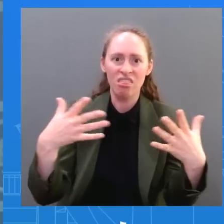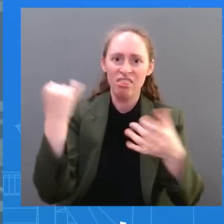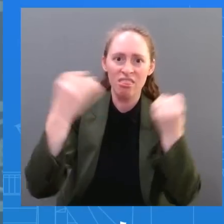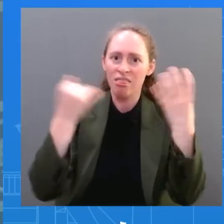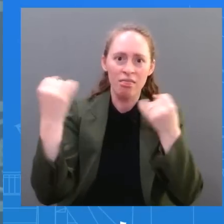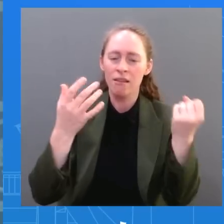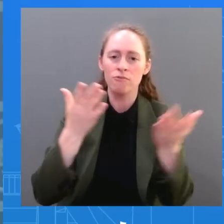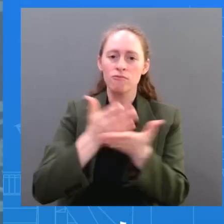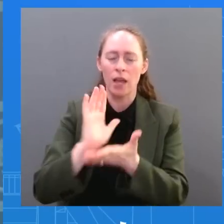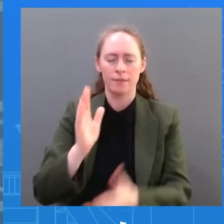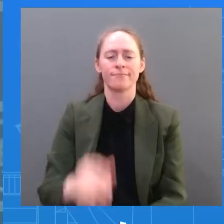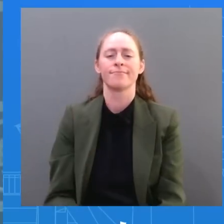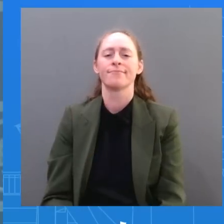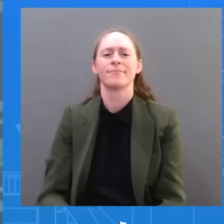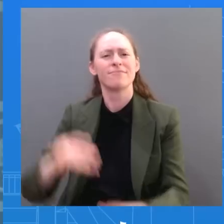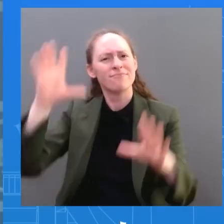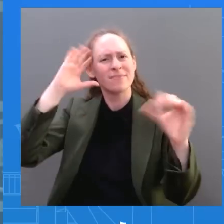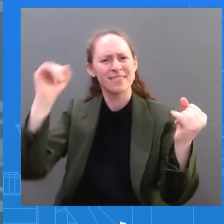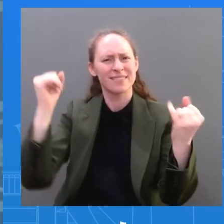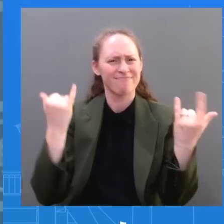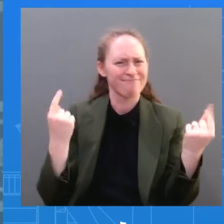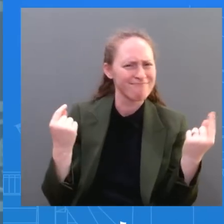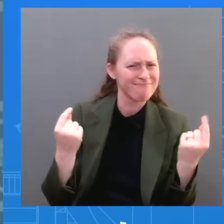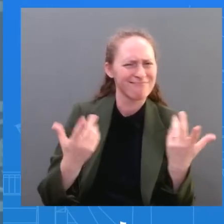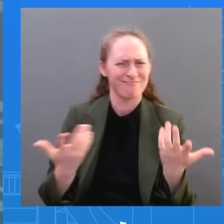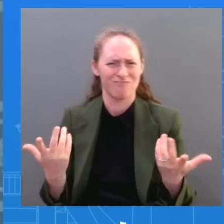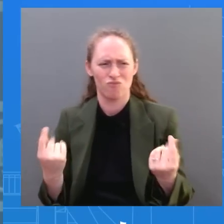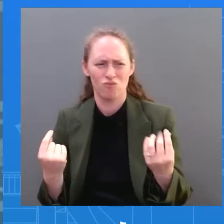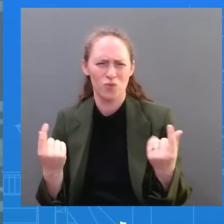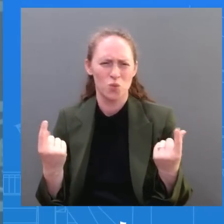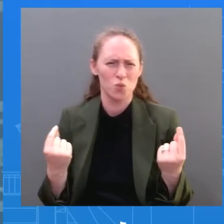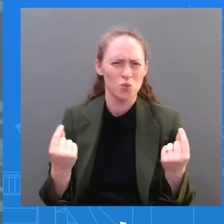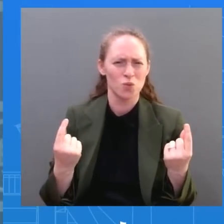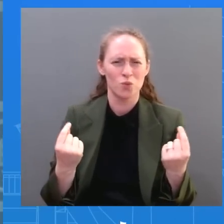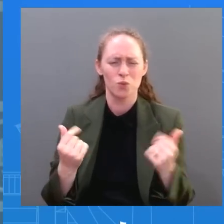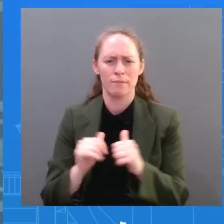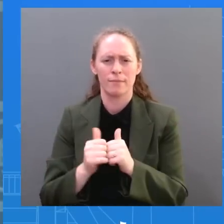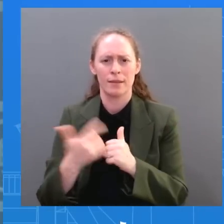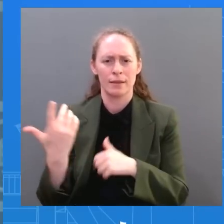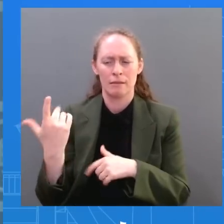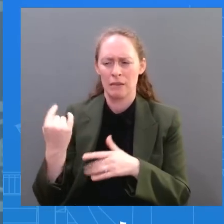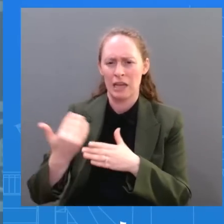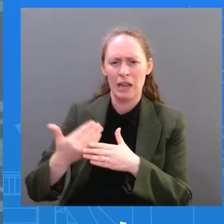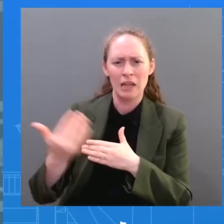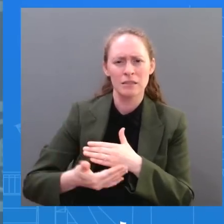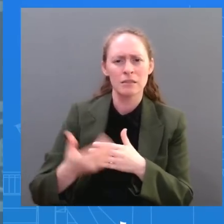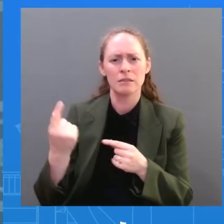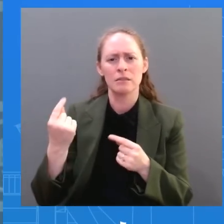But we -- we jumped into action, I would argue, within -- within hours of the decision.